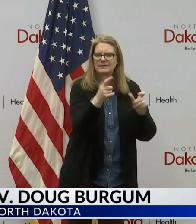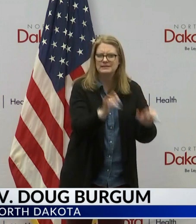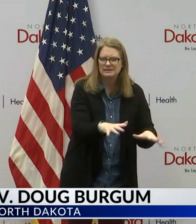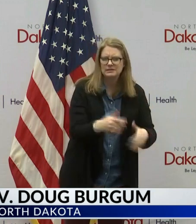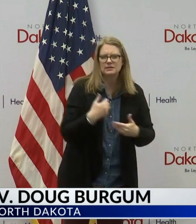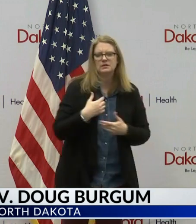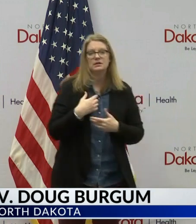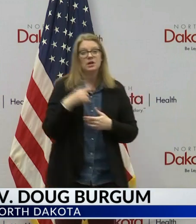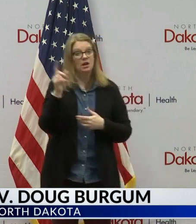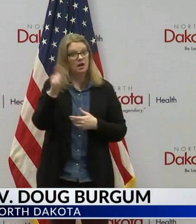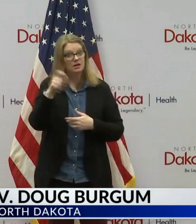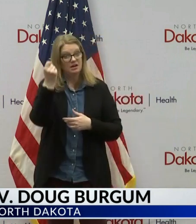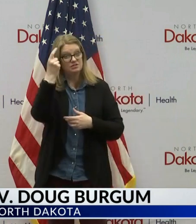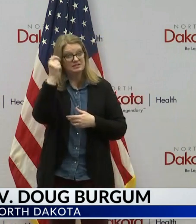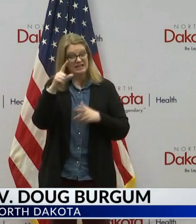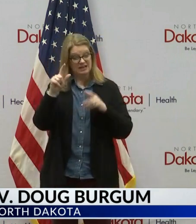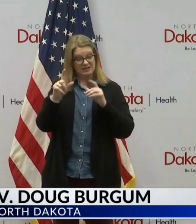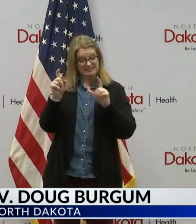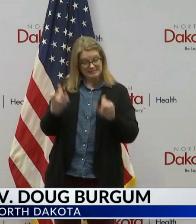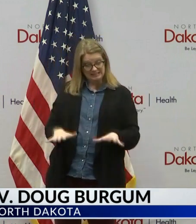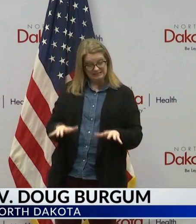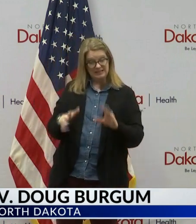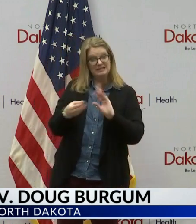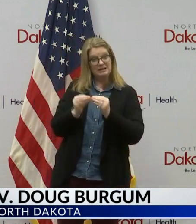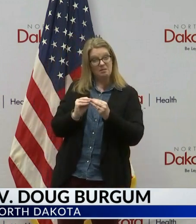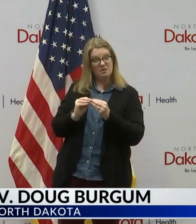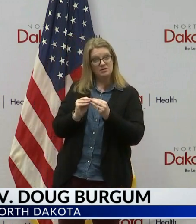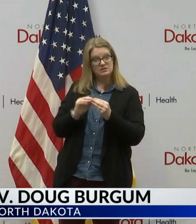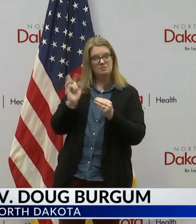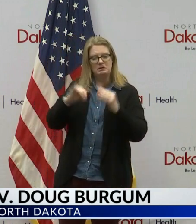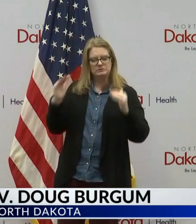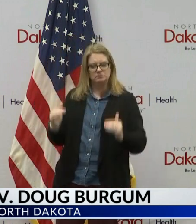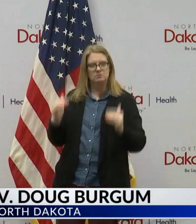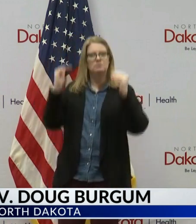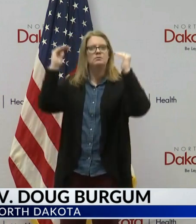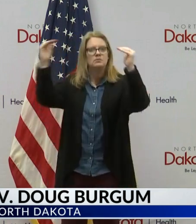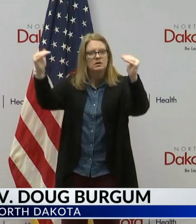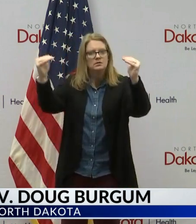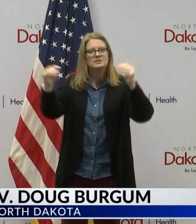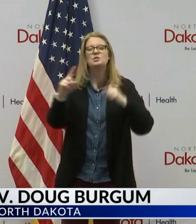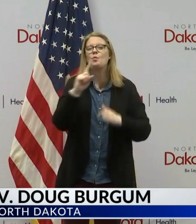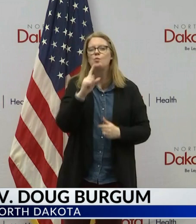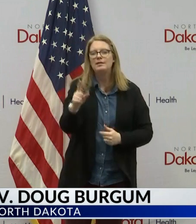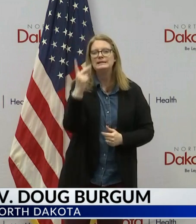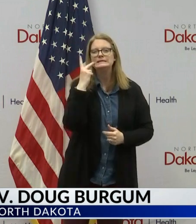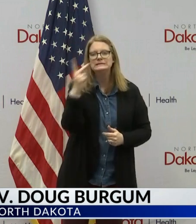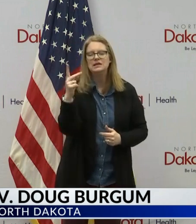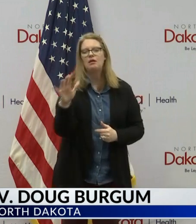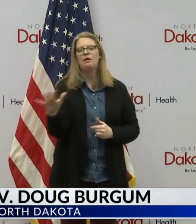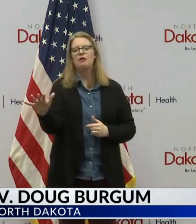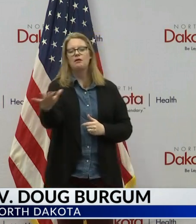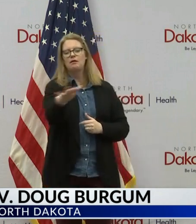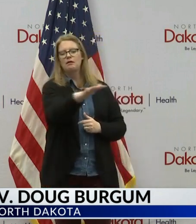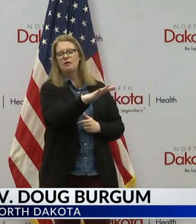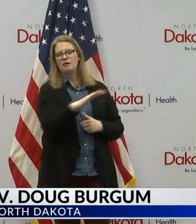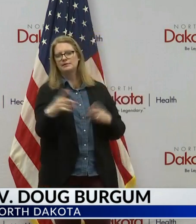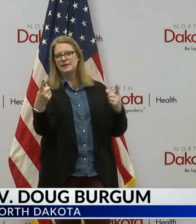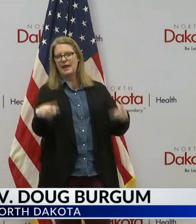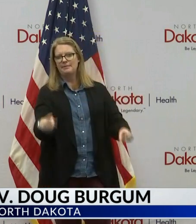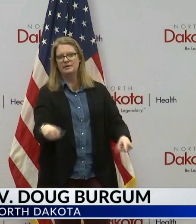YOUNG AND HEALTHY AND HAVE SYMPTOMATIC THINGS, WE WANT TO YOU GET TESTED. GET THE TESTING NUMBERS UP, BUT